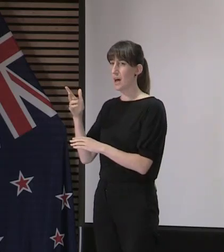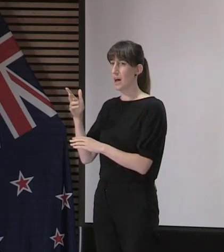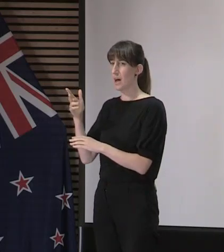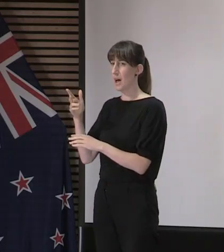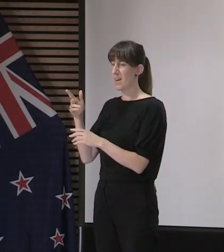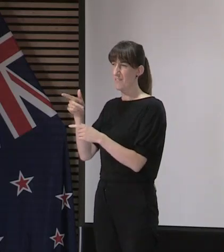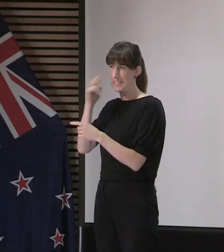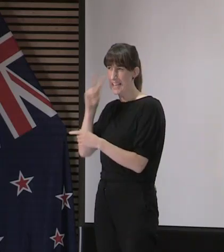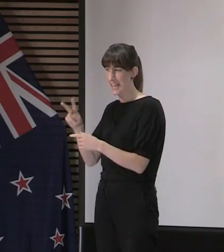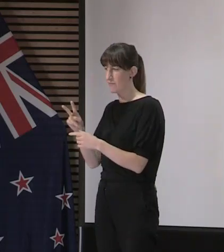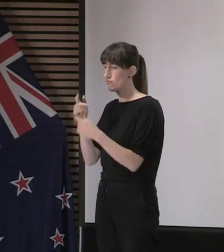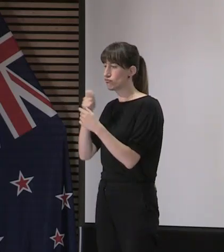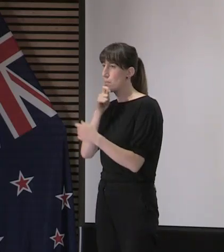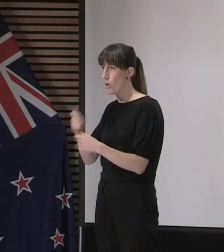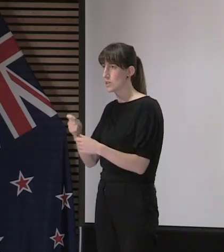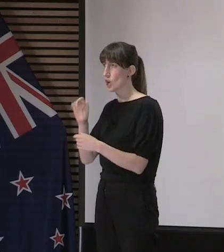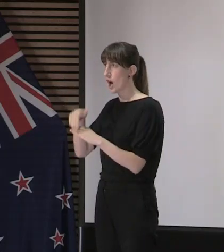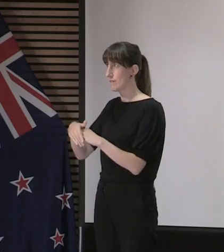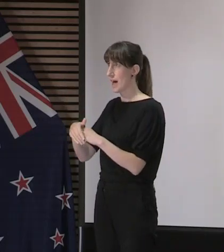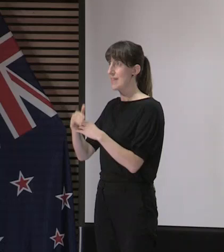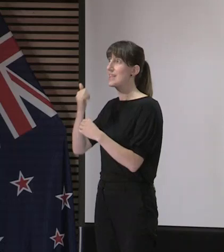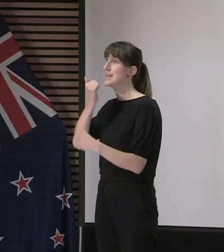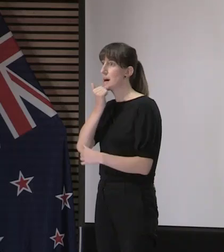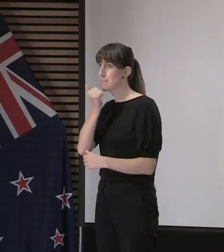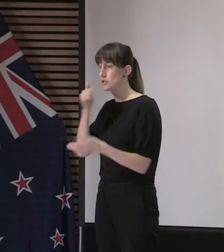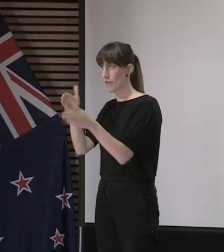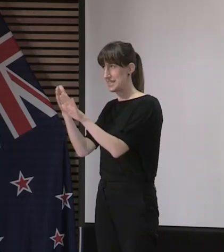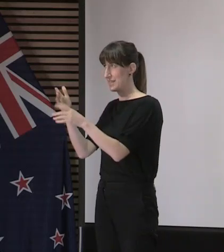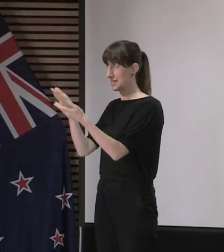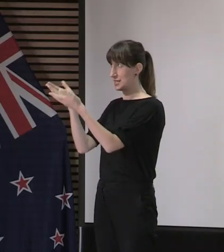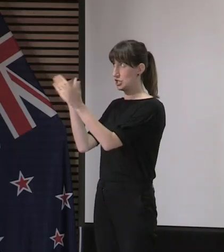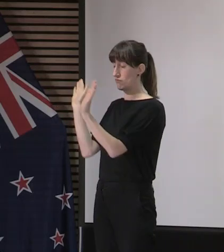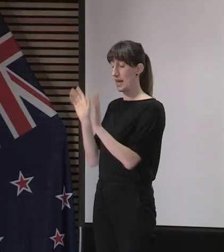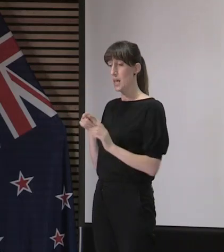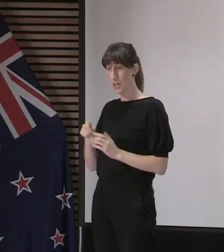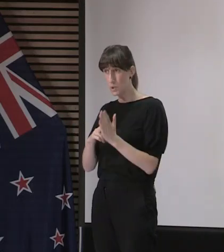spots for COVID-19 where